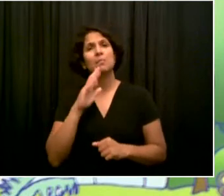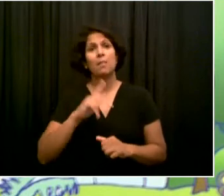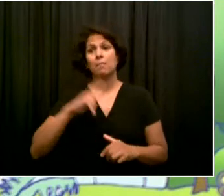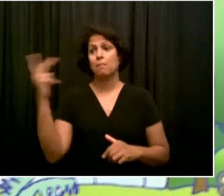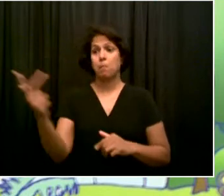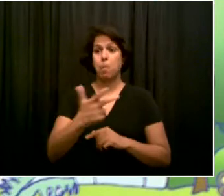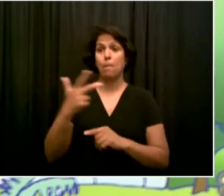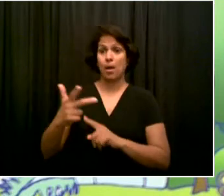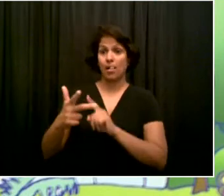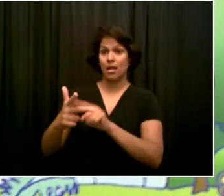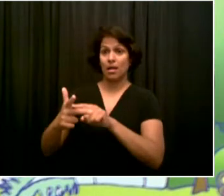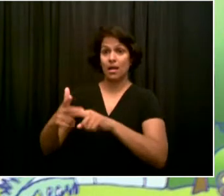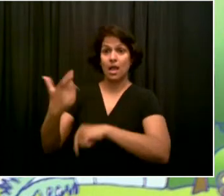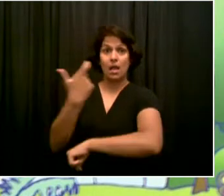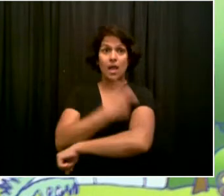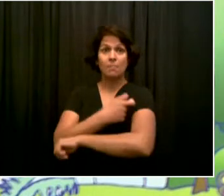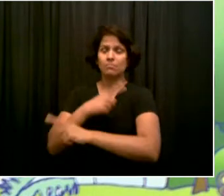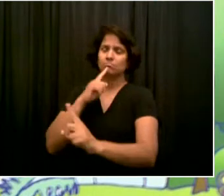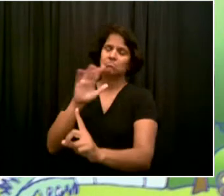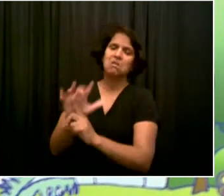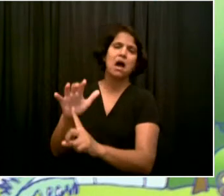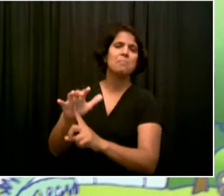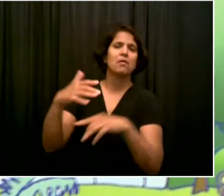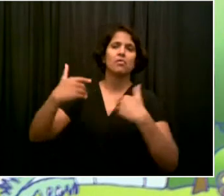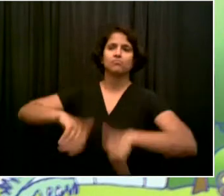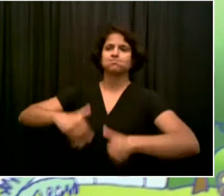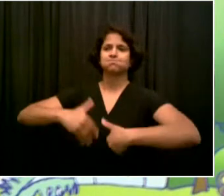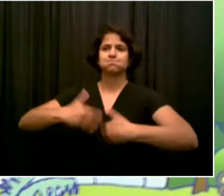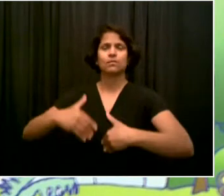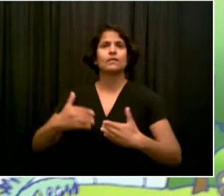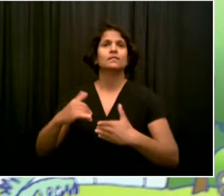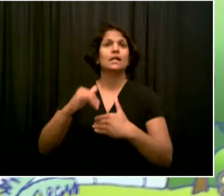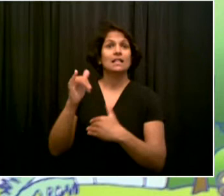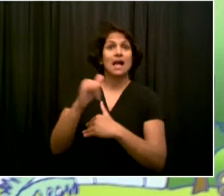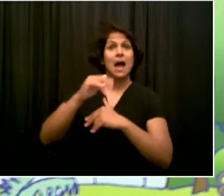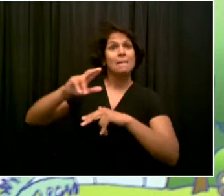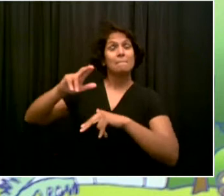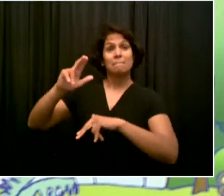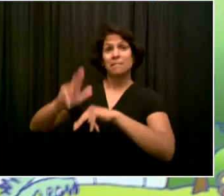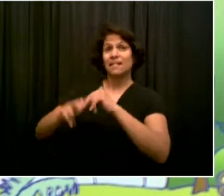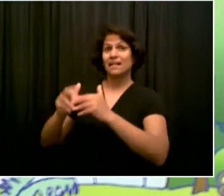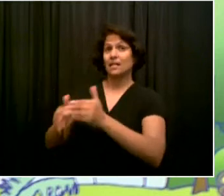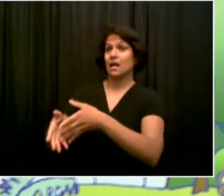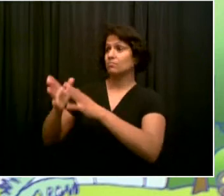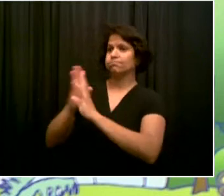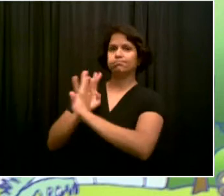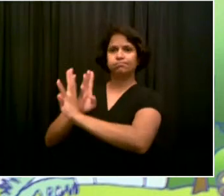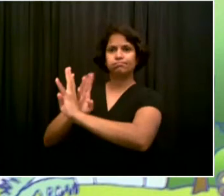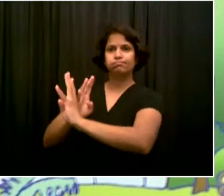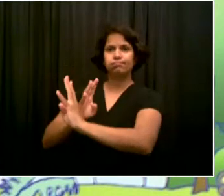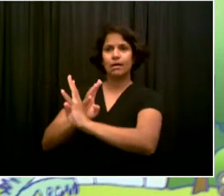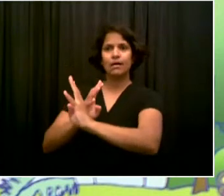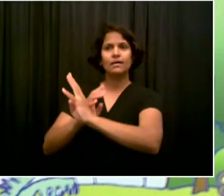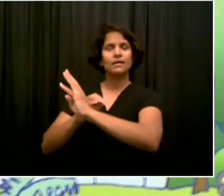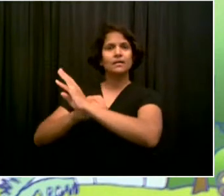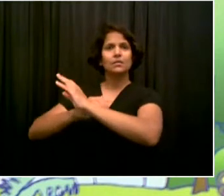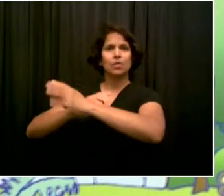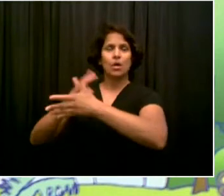OF BEEN A REAL HIT . WE DEEMPHASIZE HET BRICKS AND MORTAR AND PUTTING MORE AND MORE RESOURCES